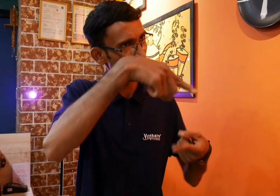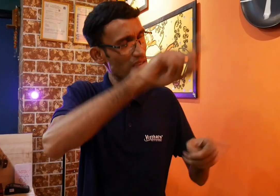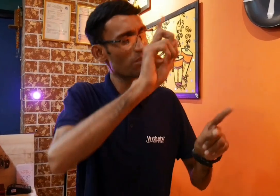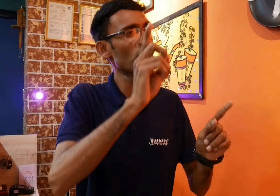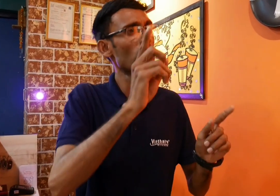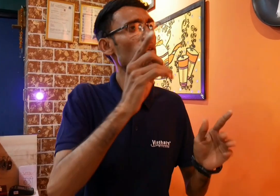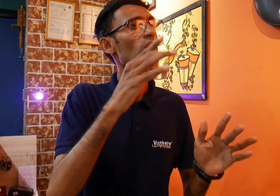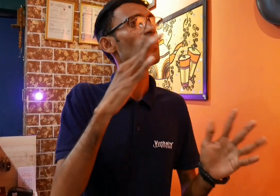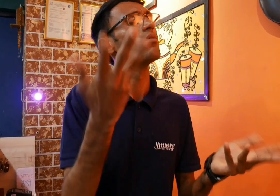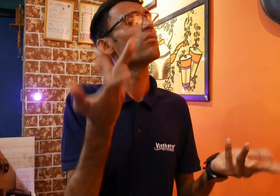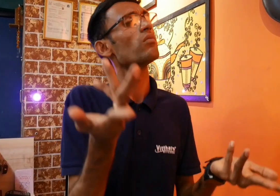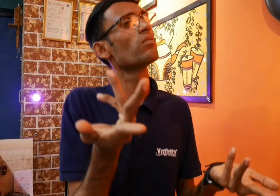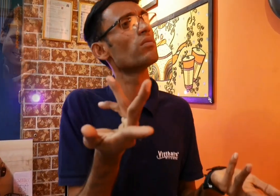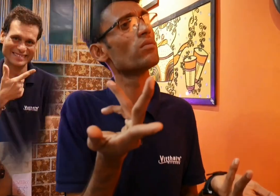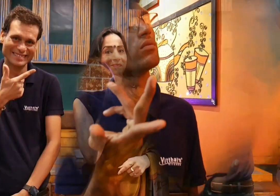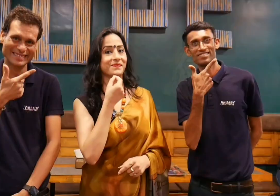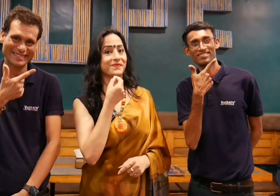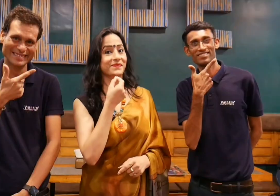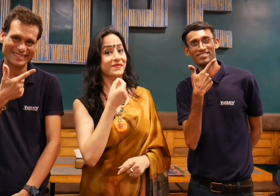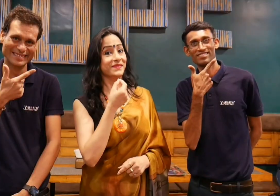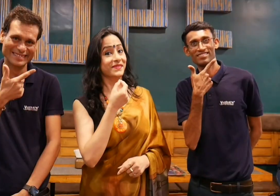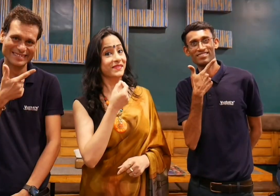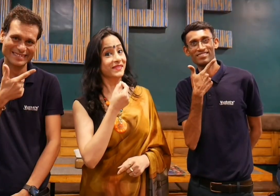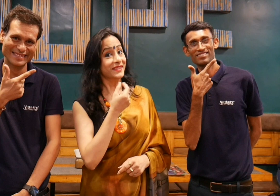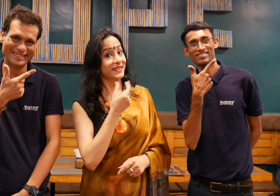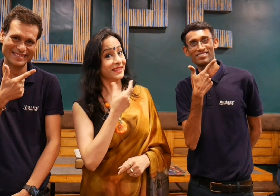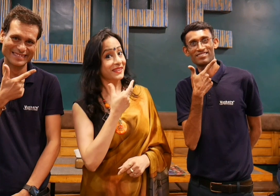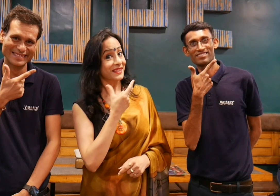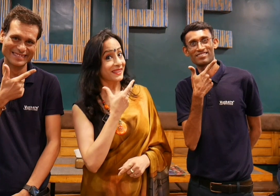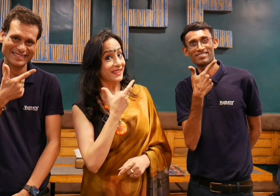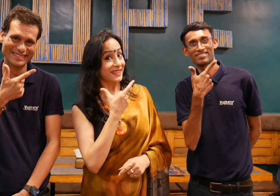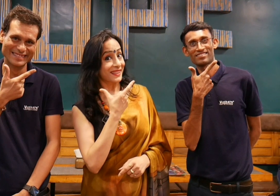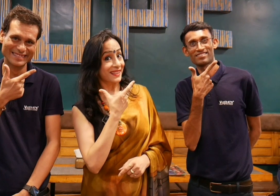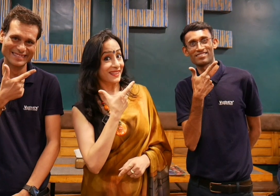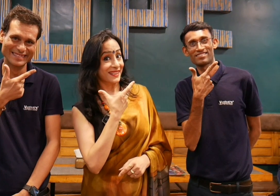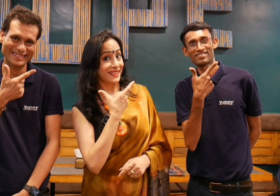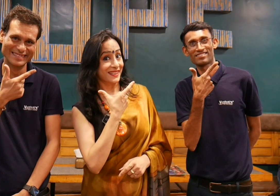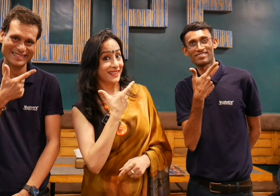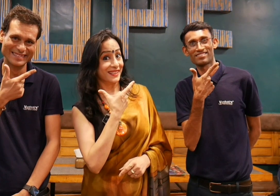I'm sure you will be going back with a big smile and a lot of positivity